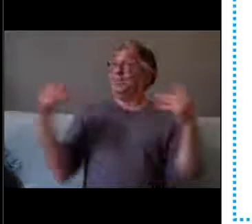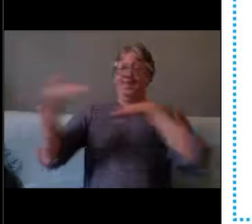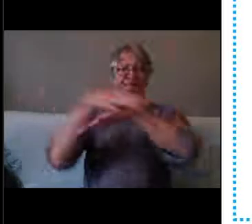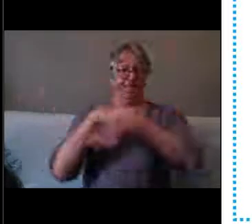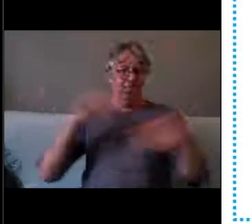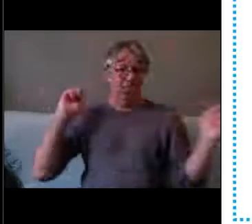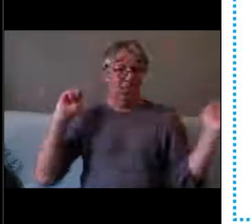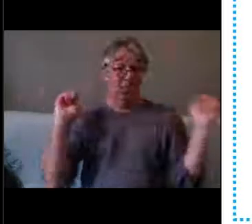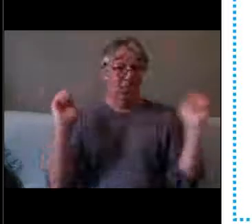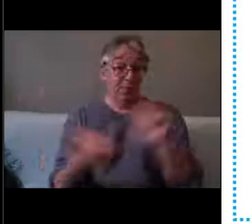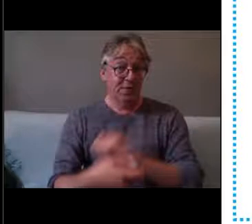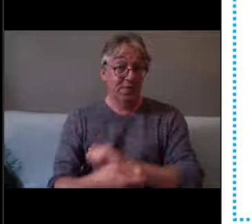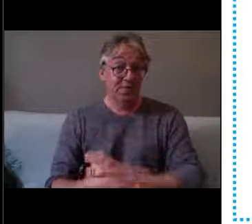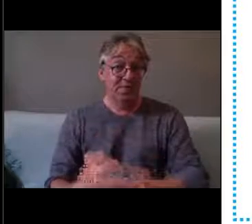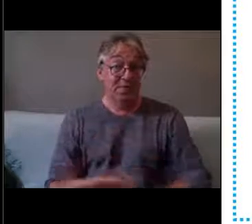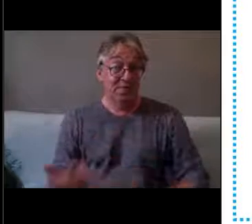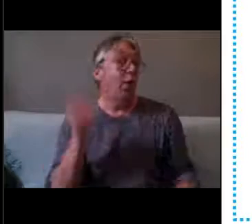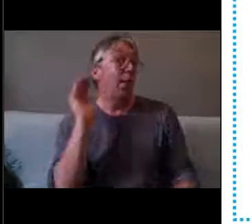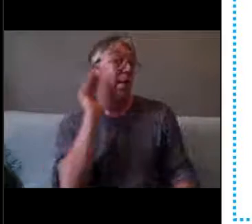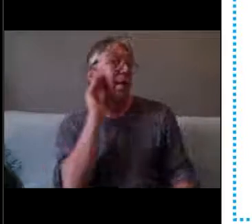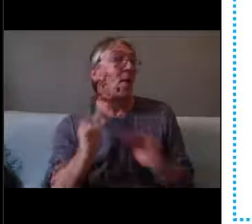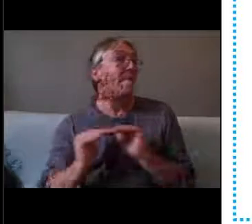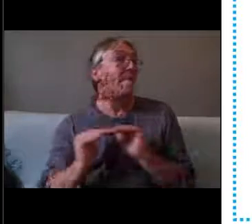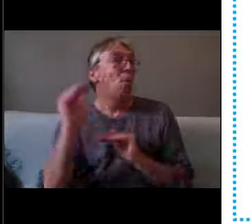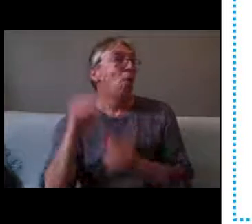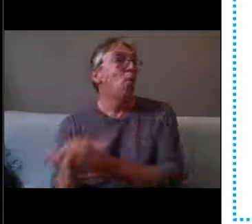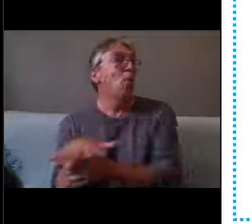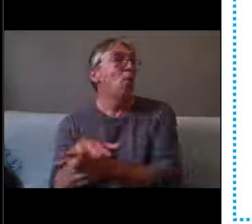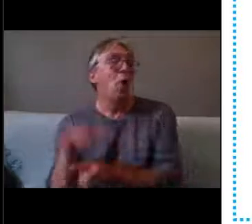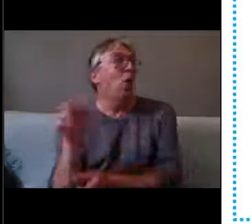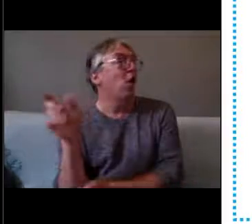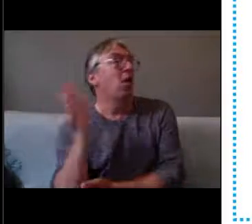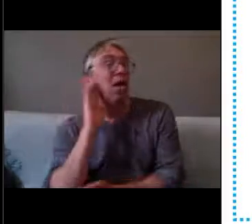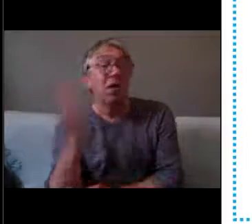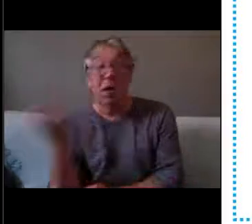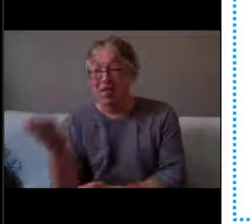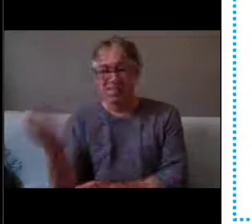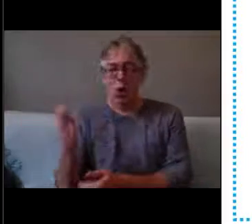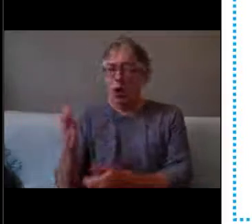More listening to local beneficiaries about the impact of COVID-19 on them.